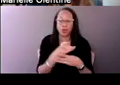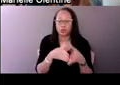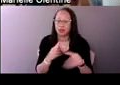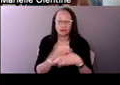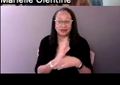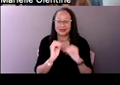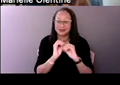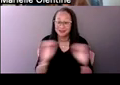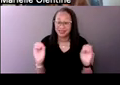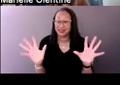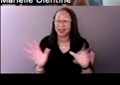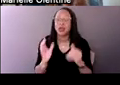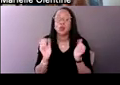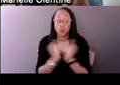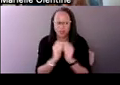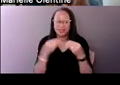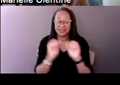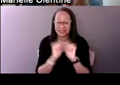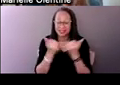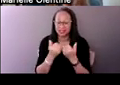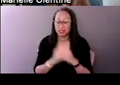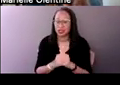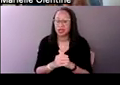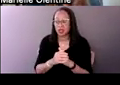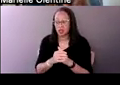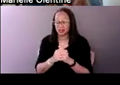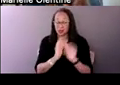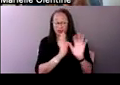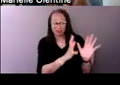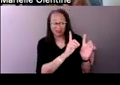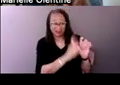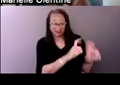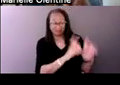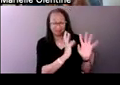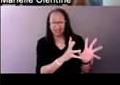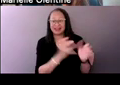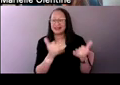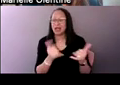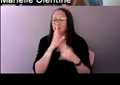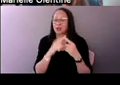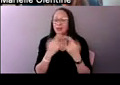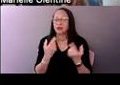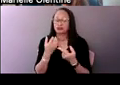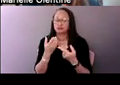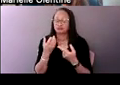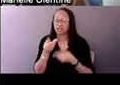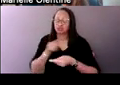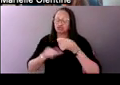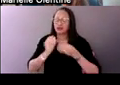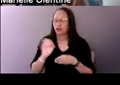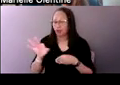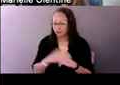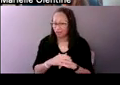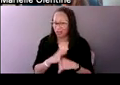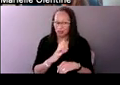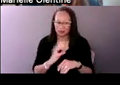Now, as of today, zero feature length documentaries